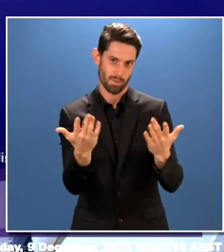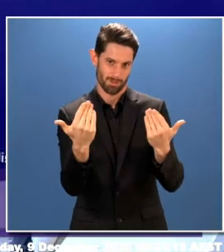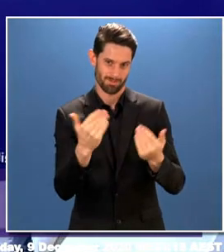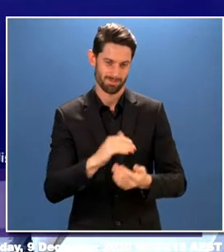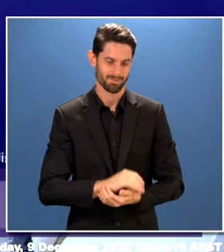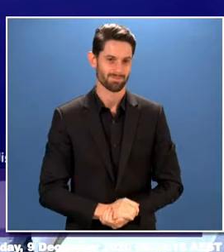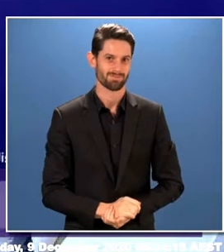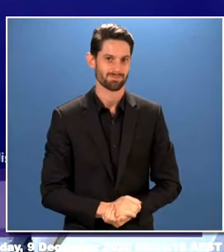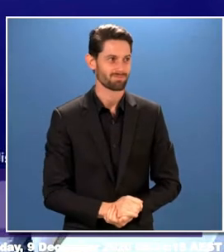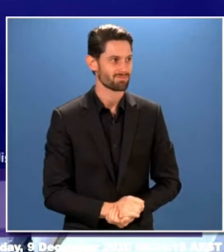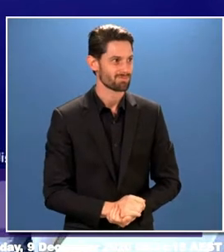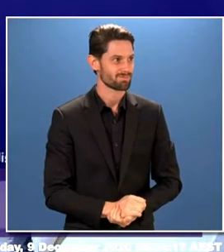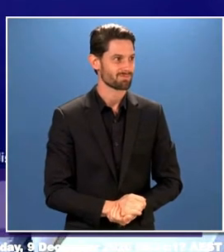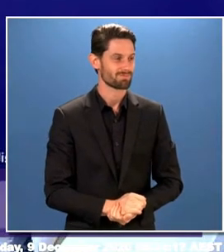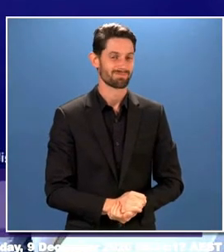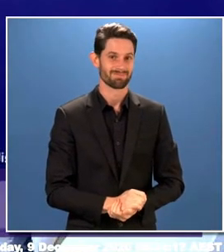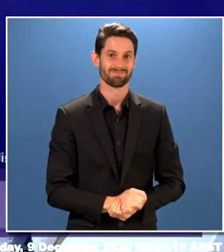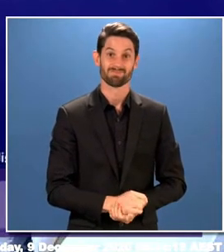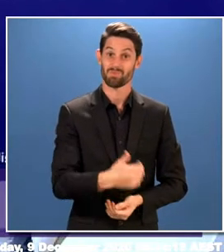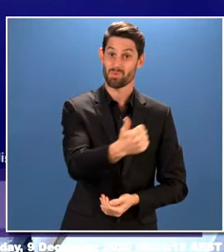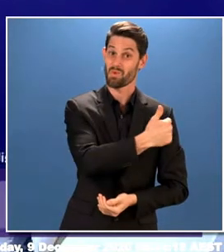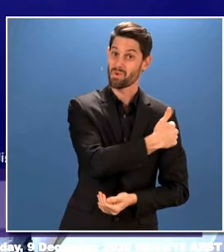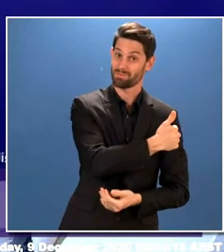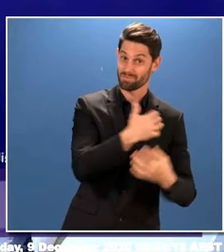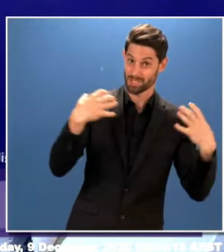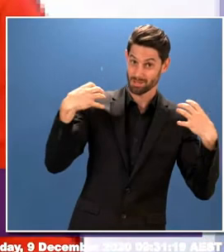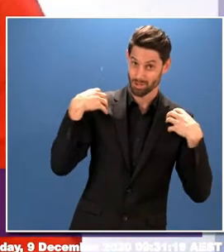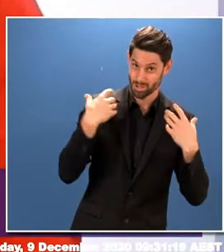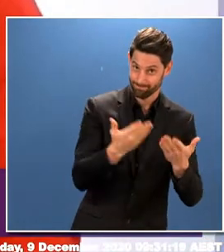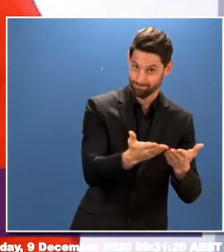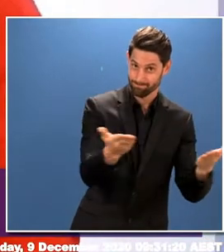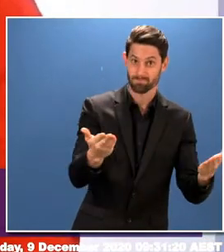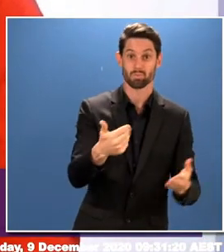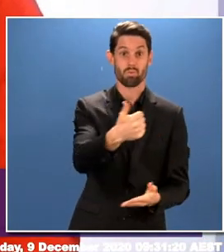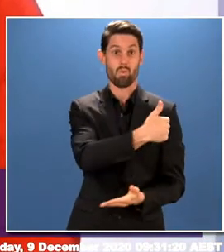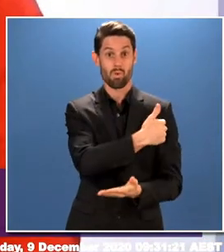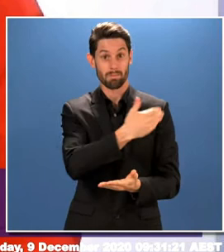Yes, good morning, Commissioners, and good morning to everyone following the proceedings today.